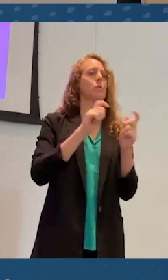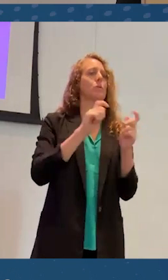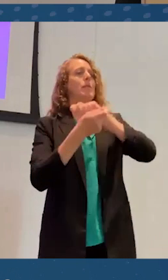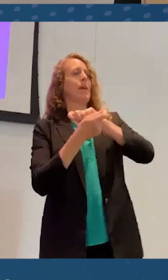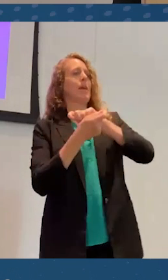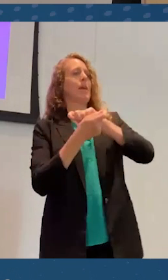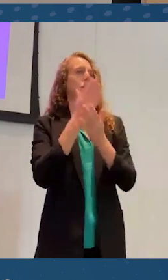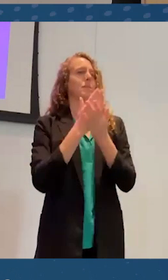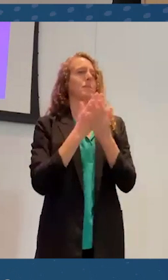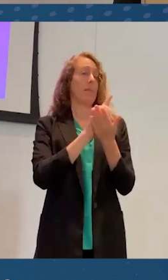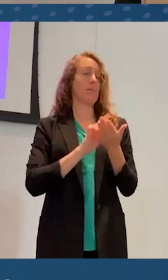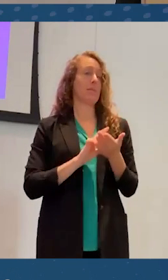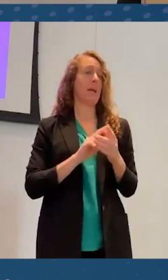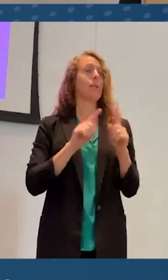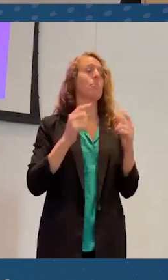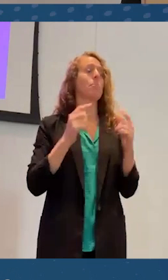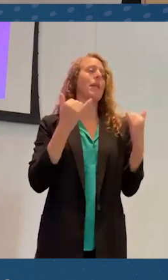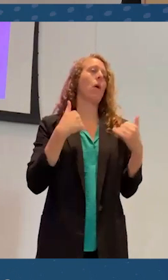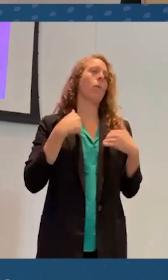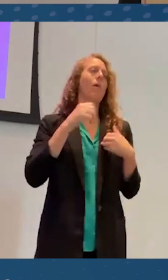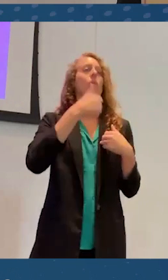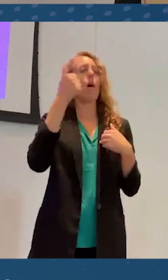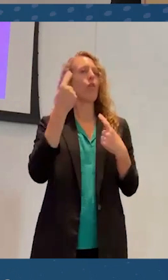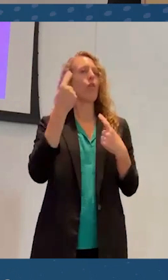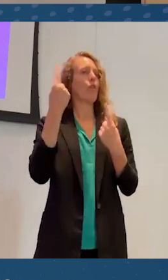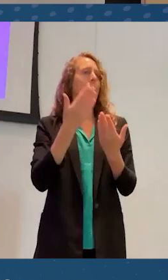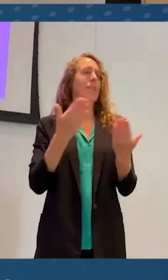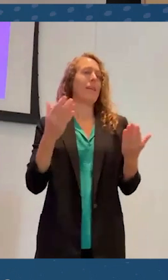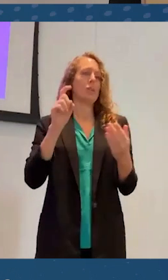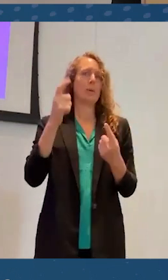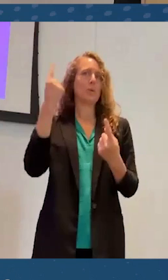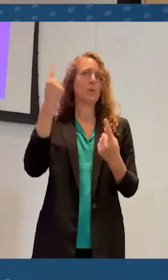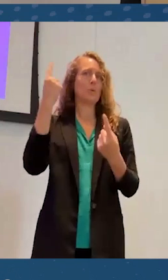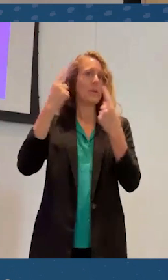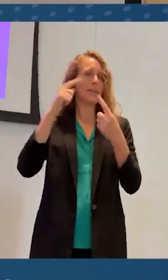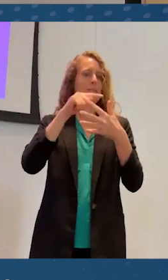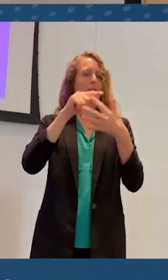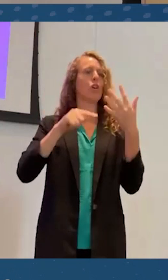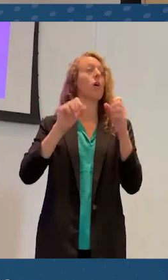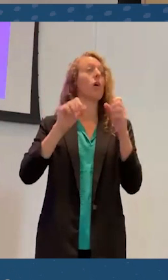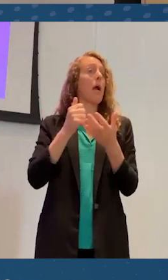There are still some other considerations that could help improve people's experiences with subtitles in VR.